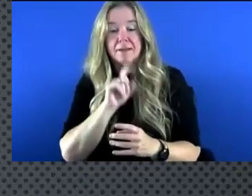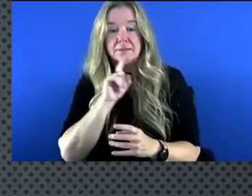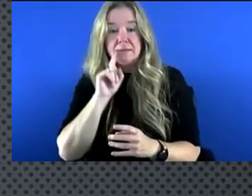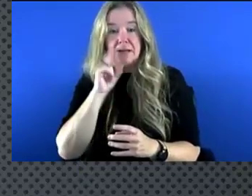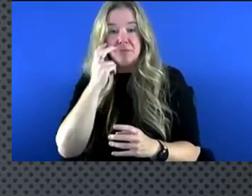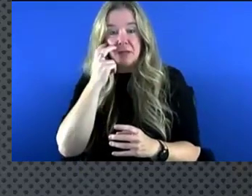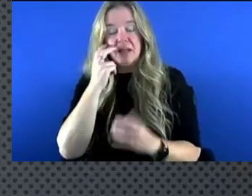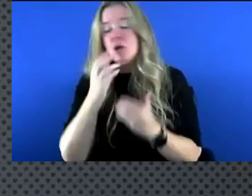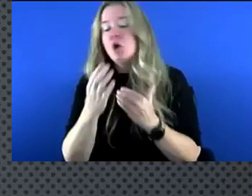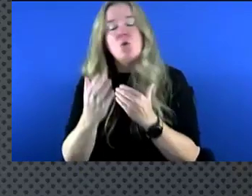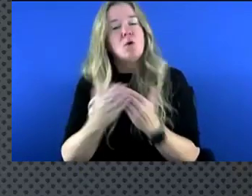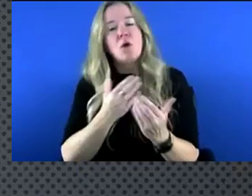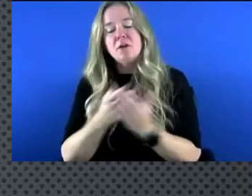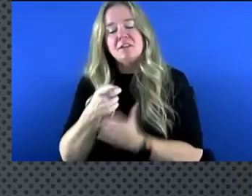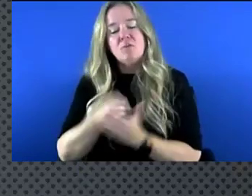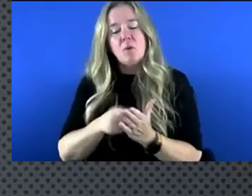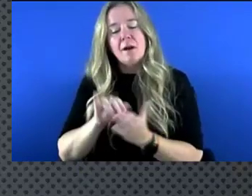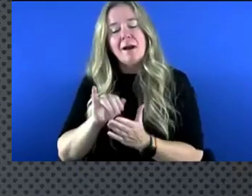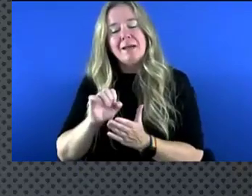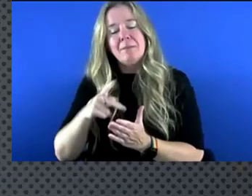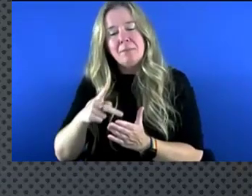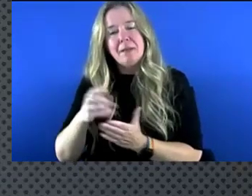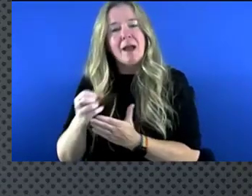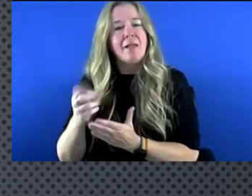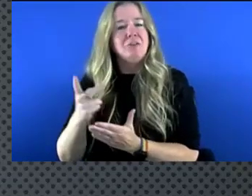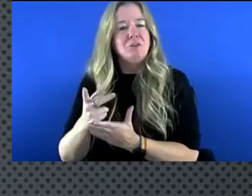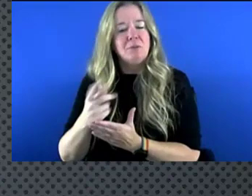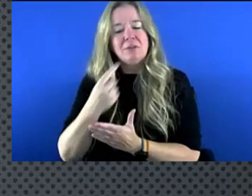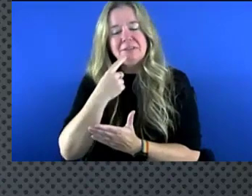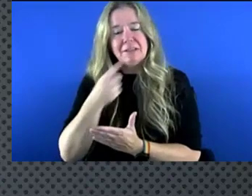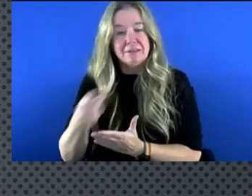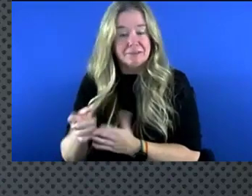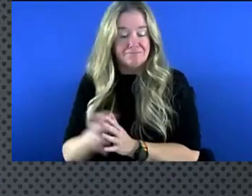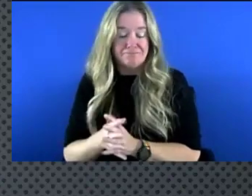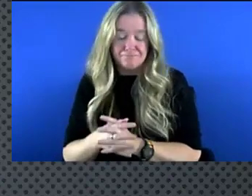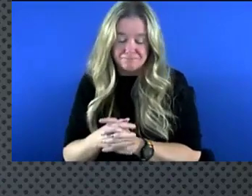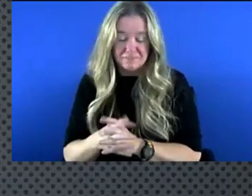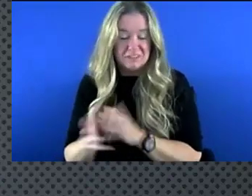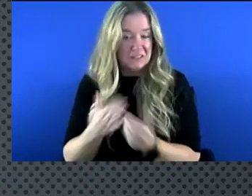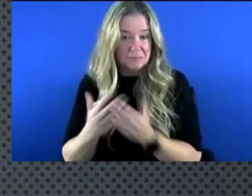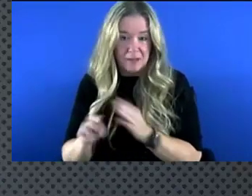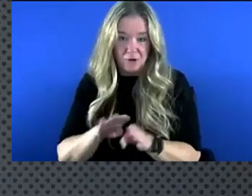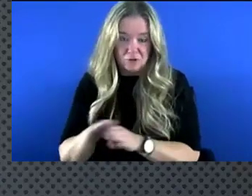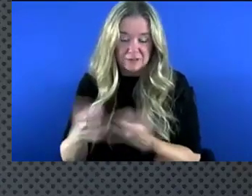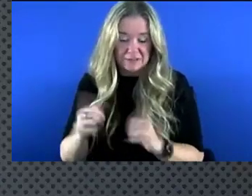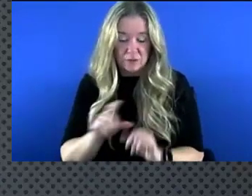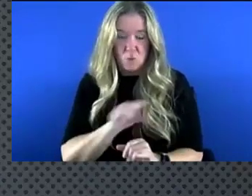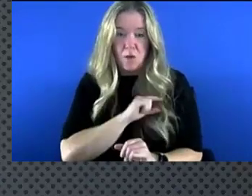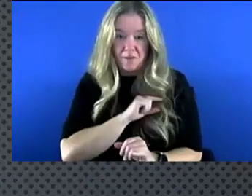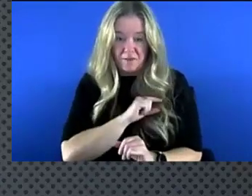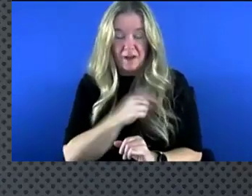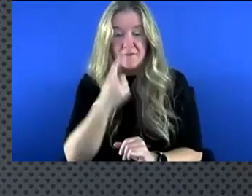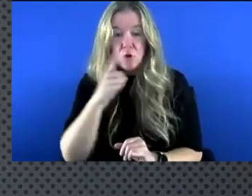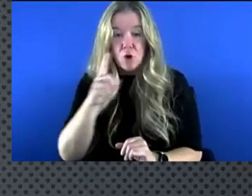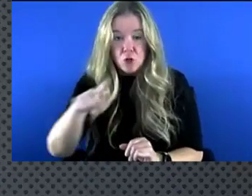regardless of what their IEP eligibility might be. And so for you all, you might have